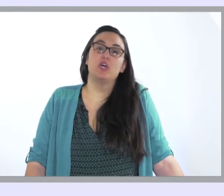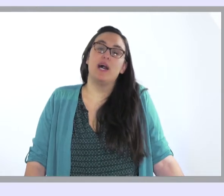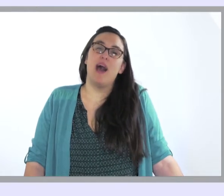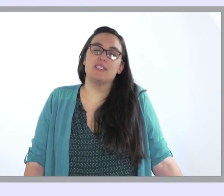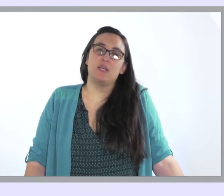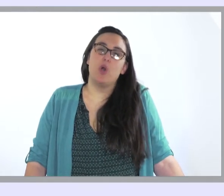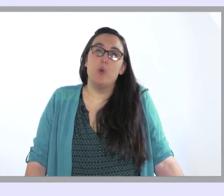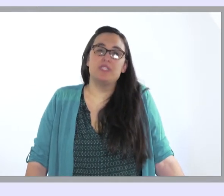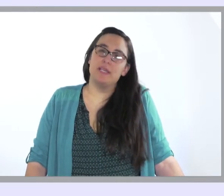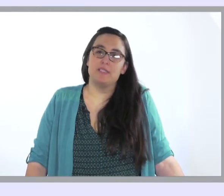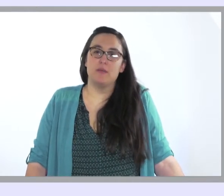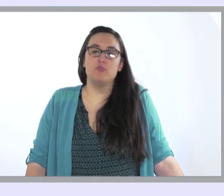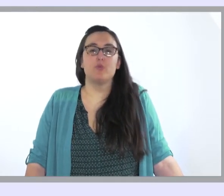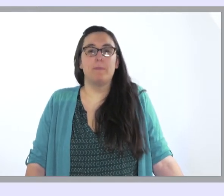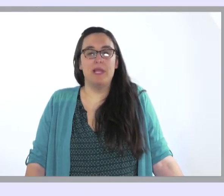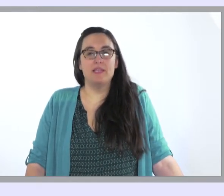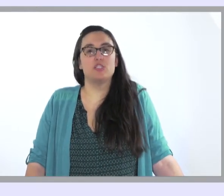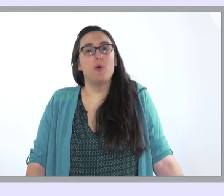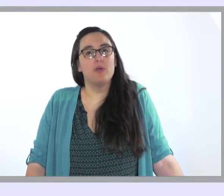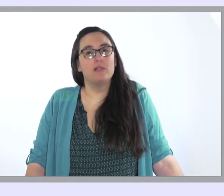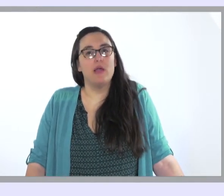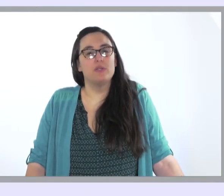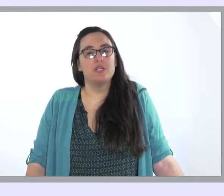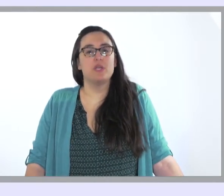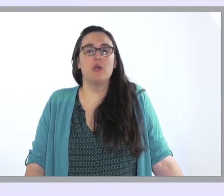as the code system to replace spoken languages